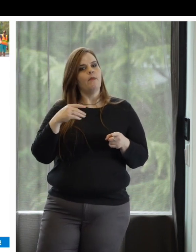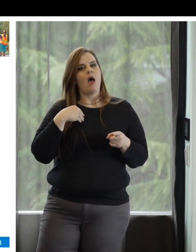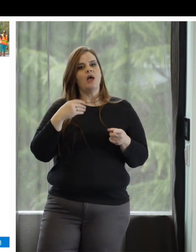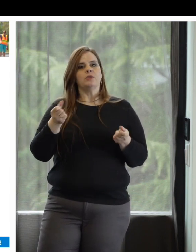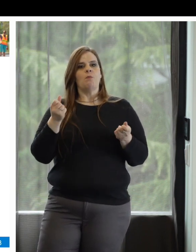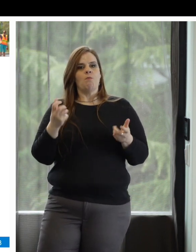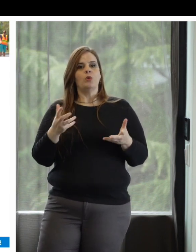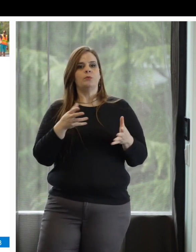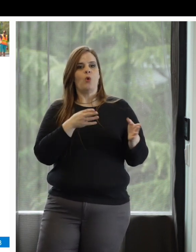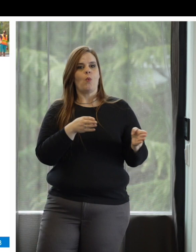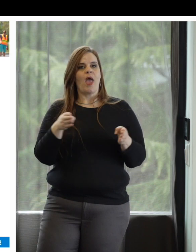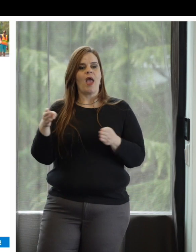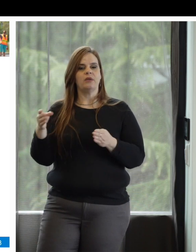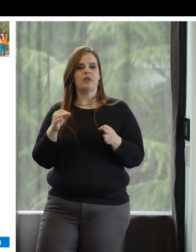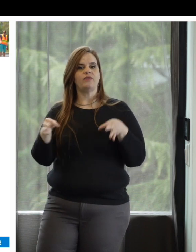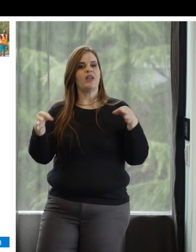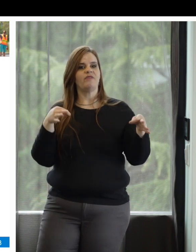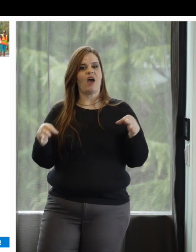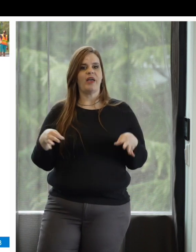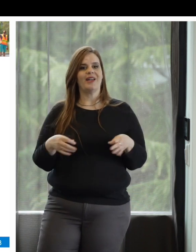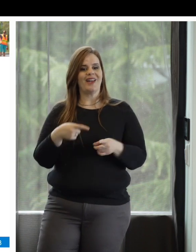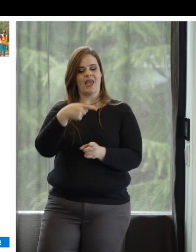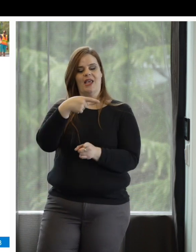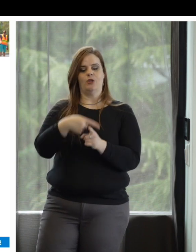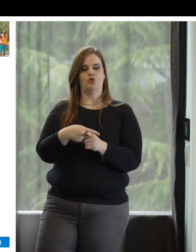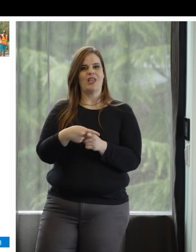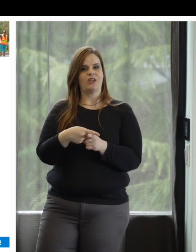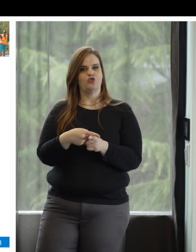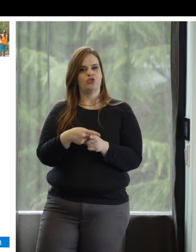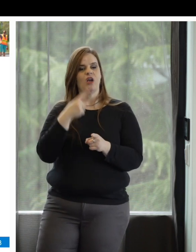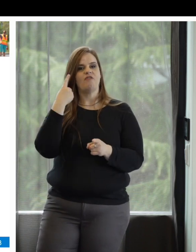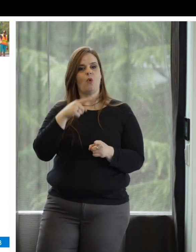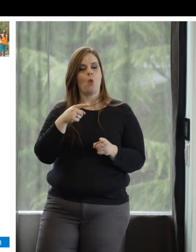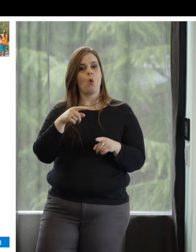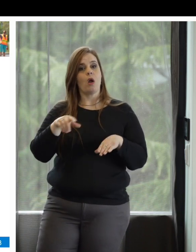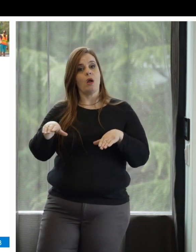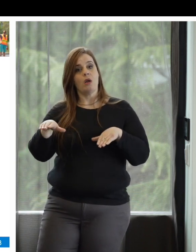of defining intersections or pedestrian right of ways in